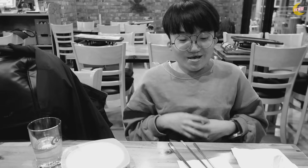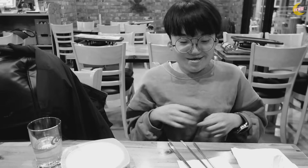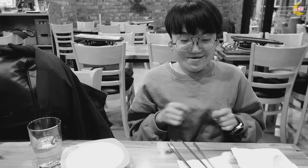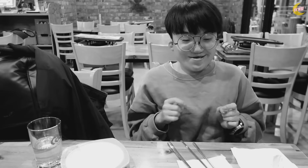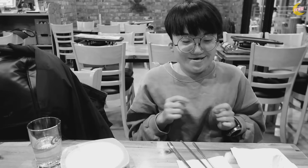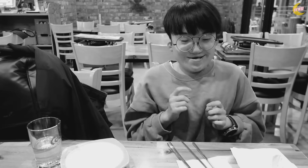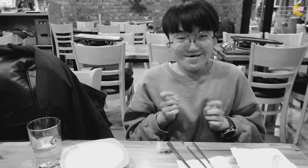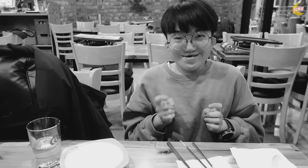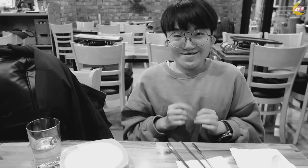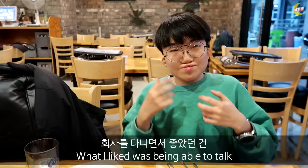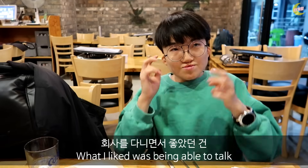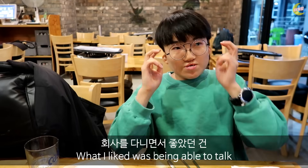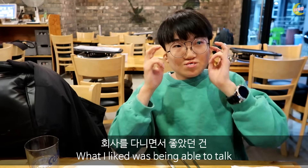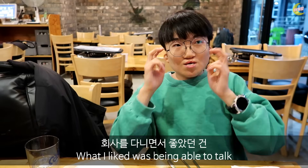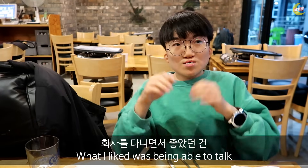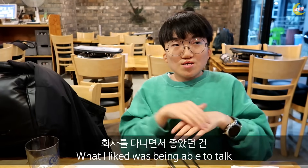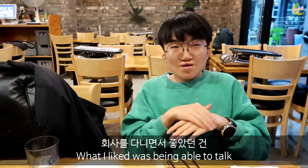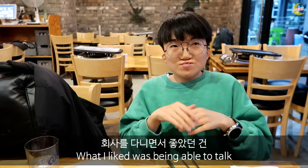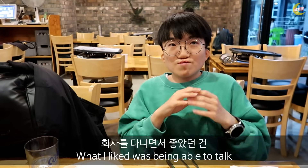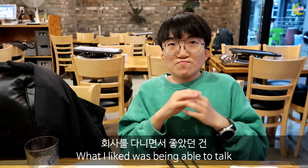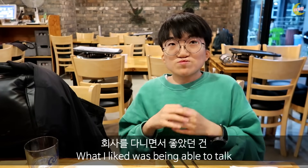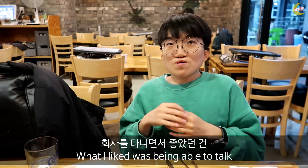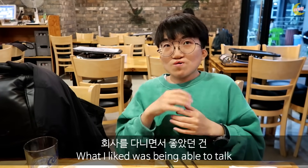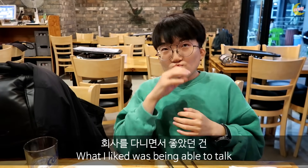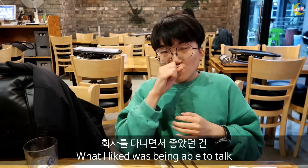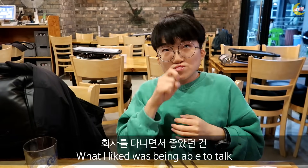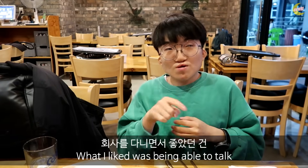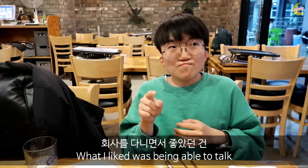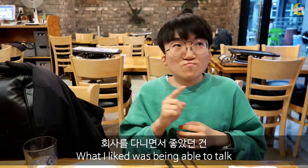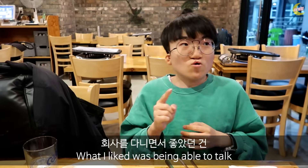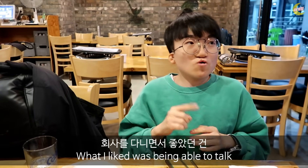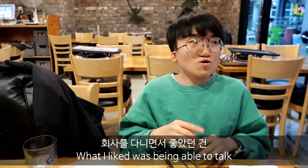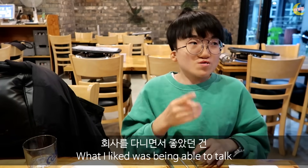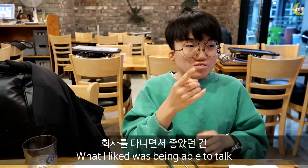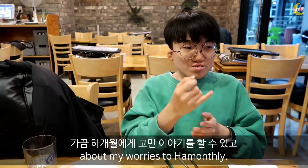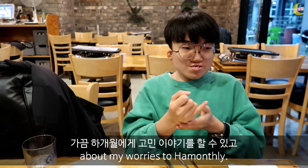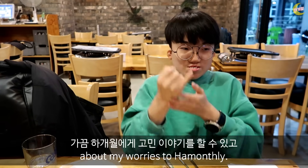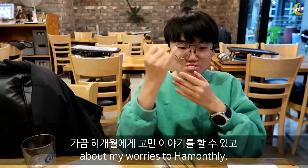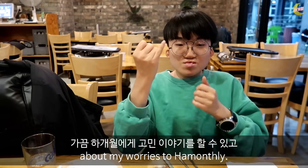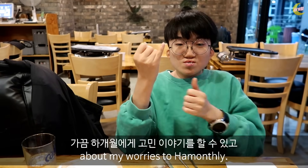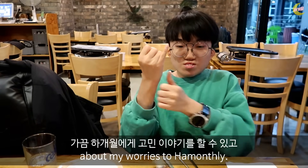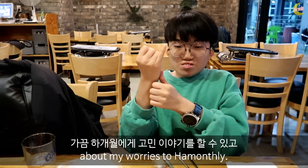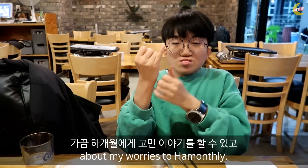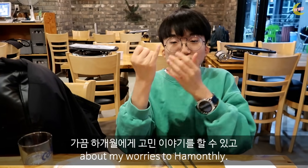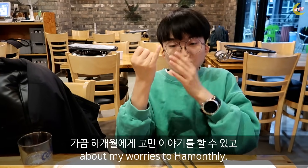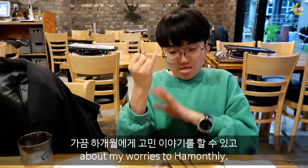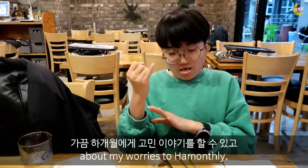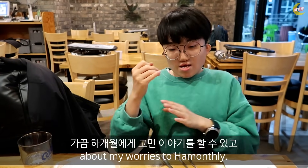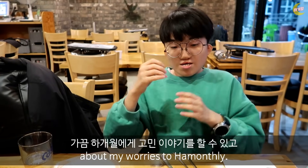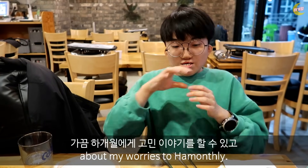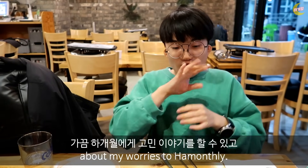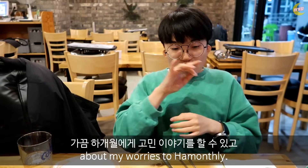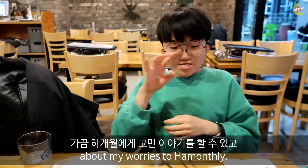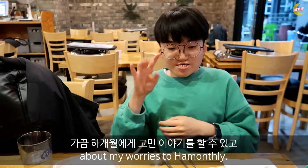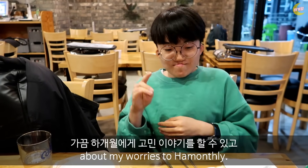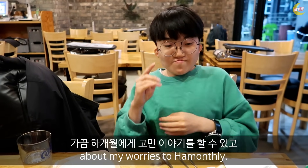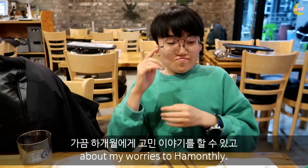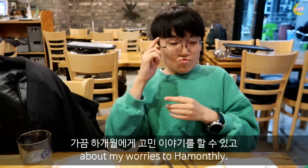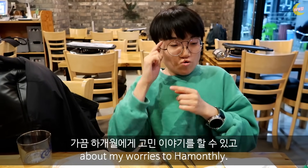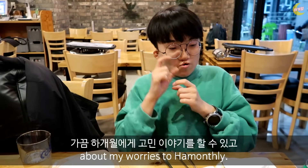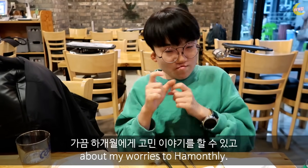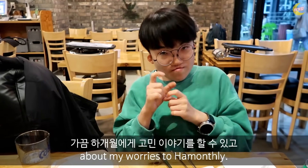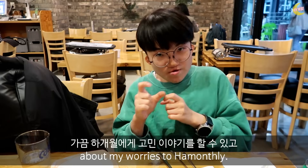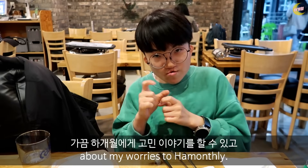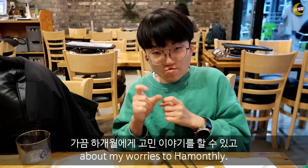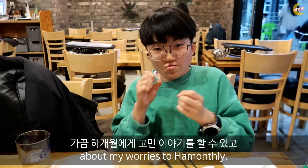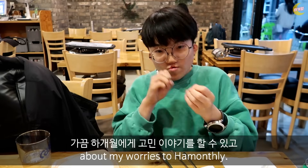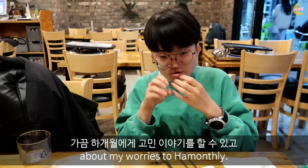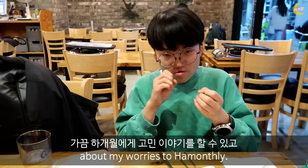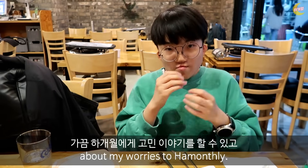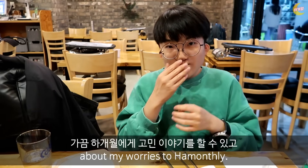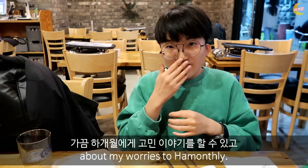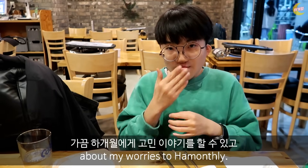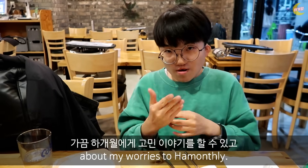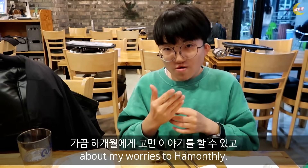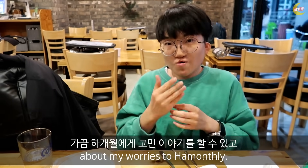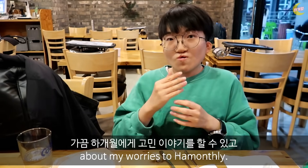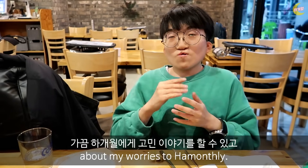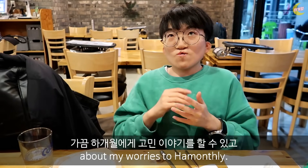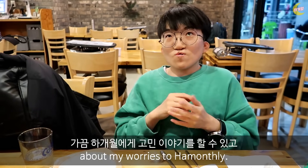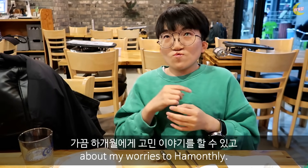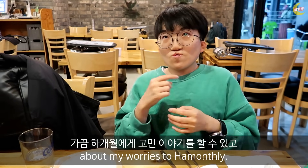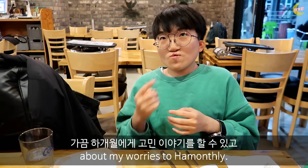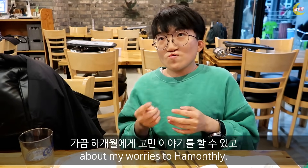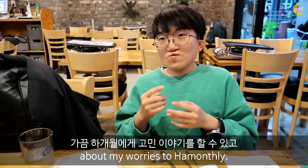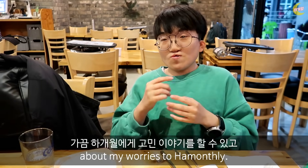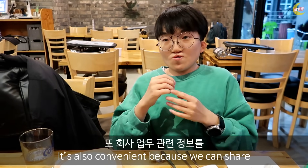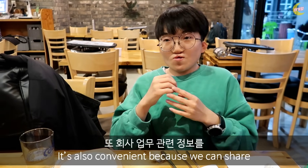(Shudder) What I liked was being able to talk about my worries to Hamonthly.